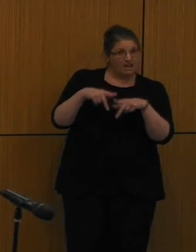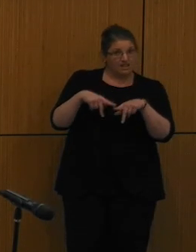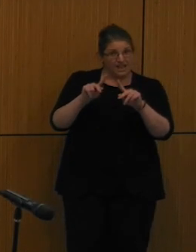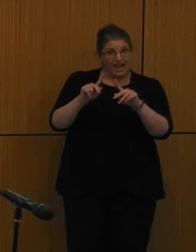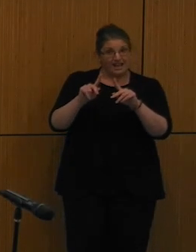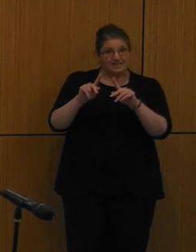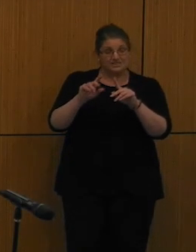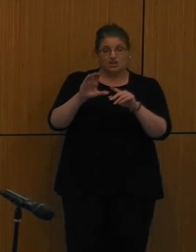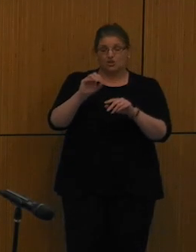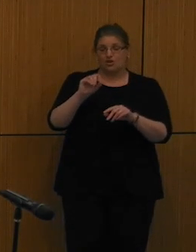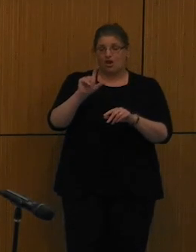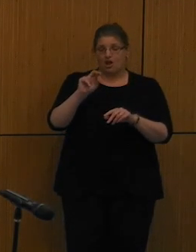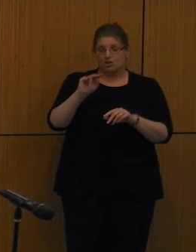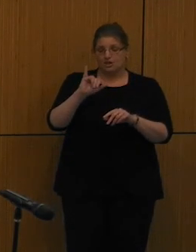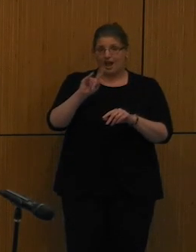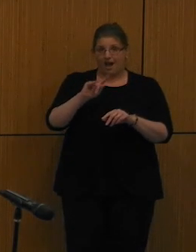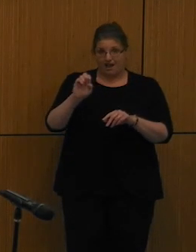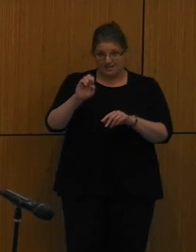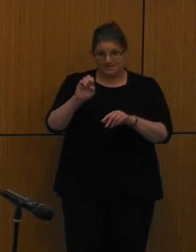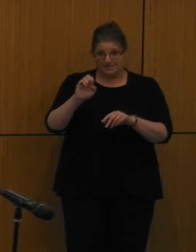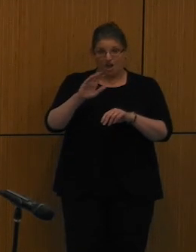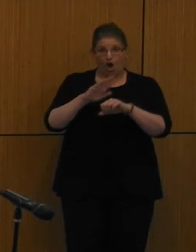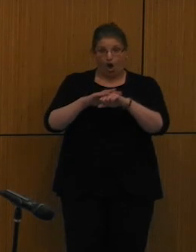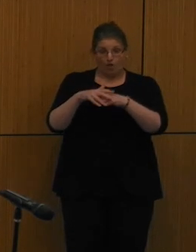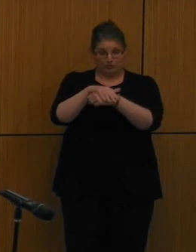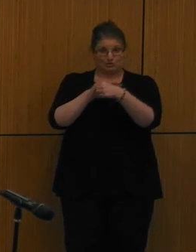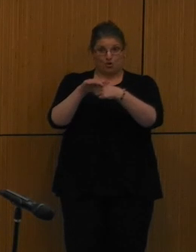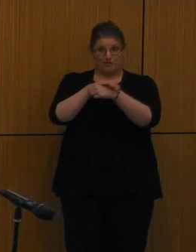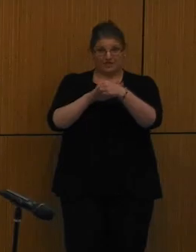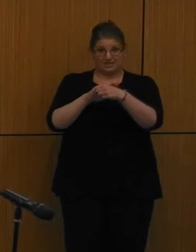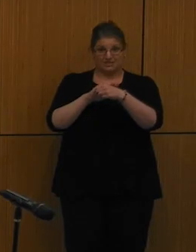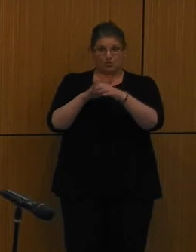the surface of the microbe or, attach to the surface of the microbe?